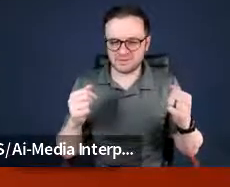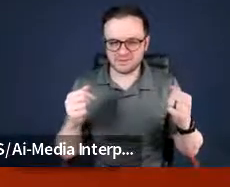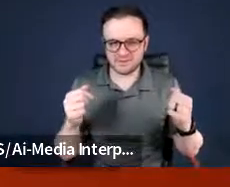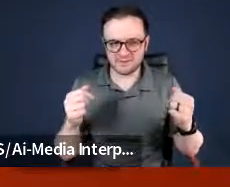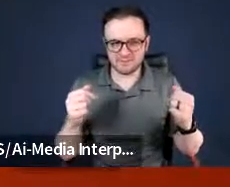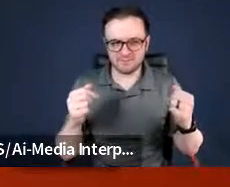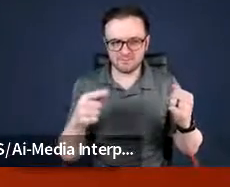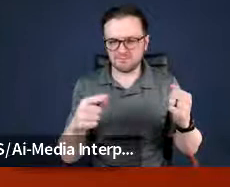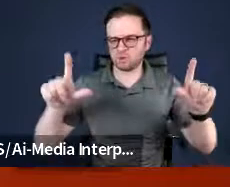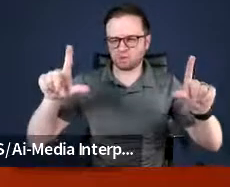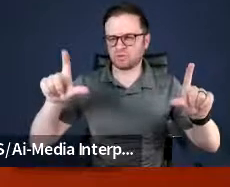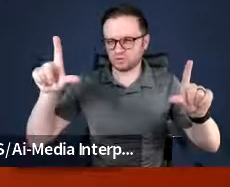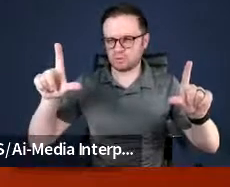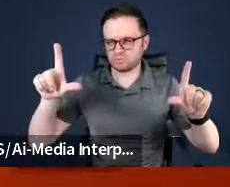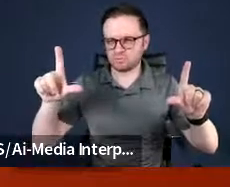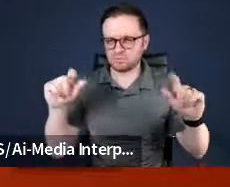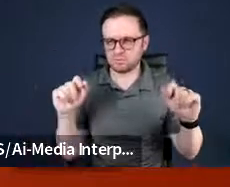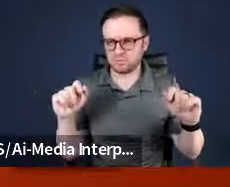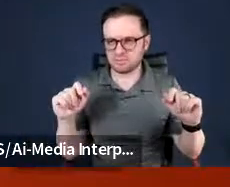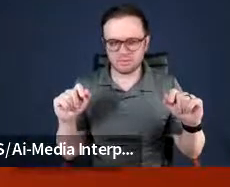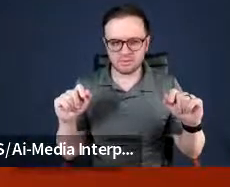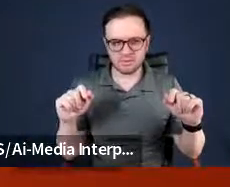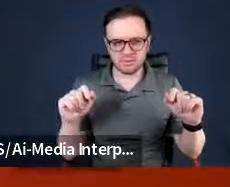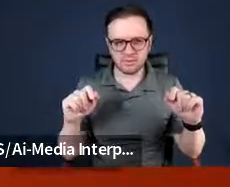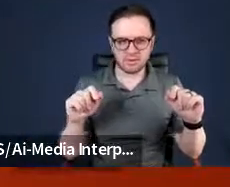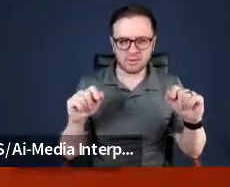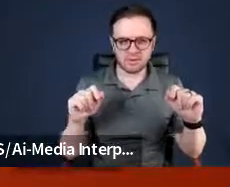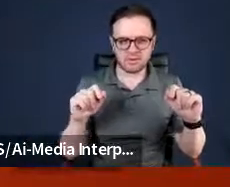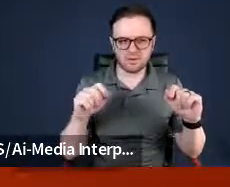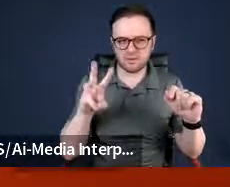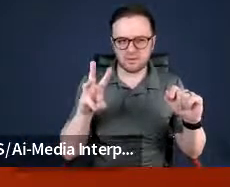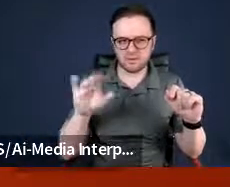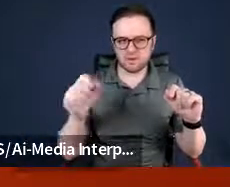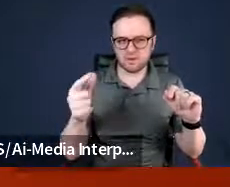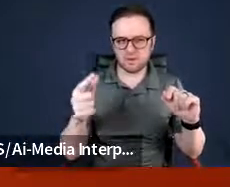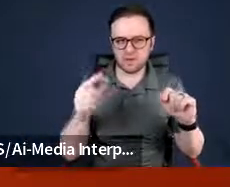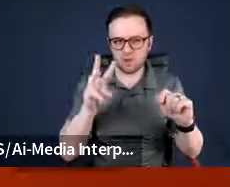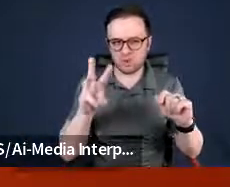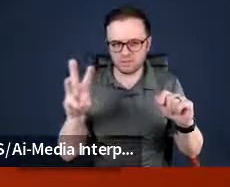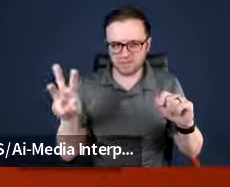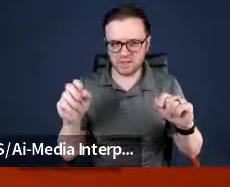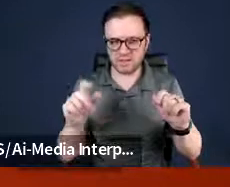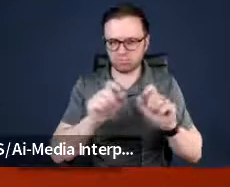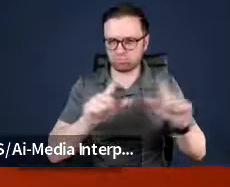On the screen right now for those that can see the screen we have a screenshot of